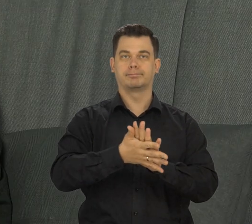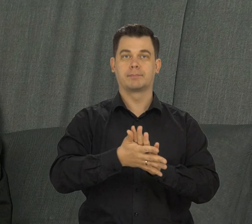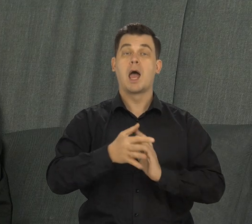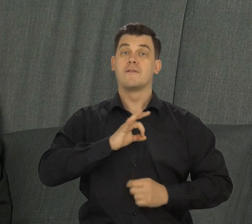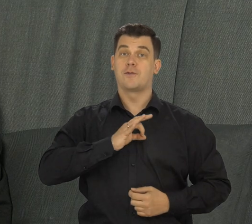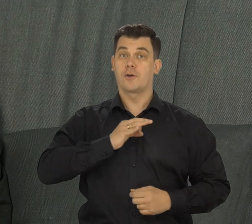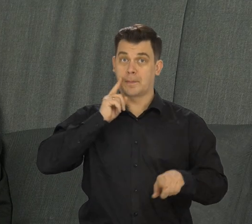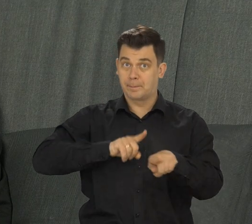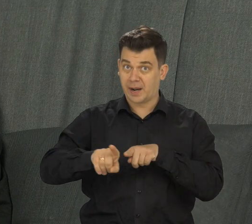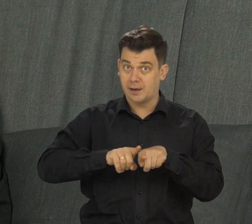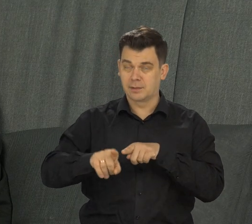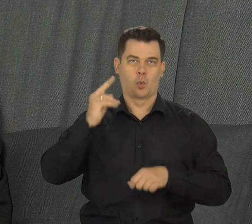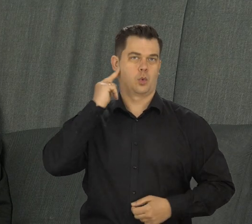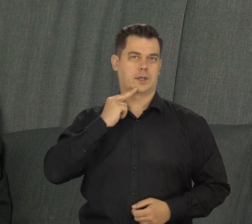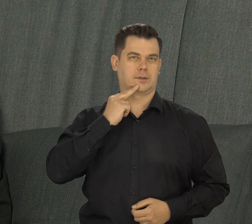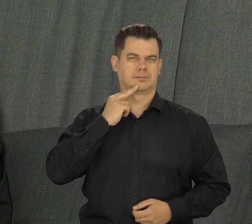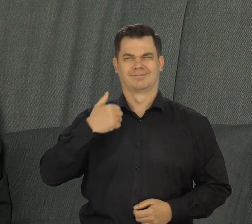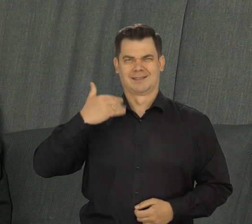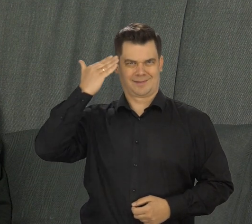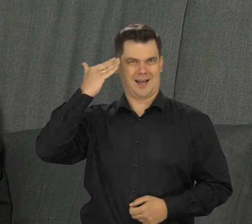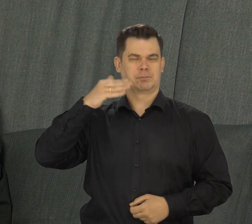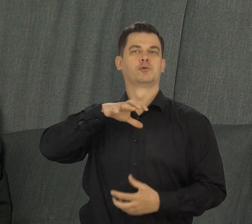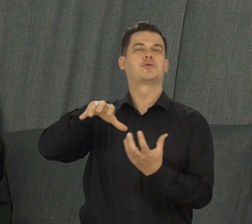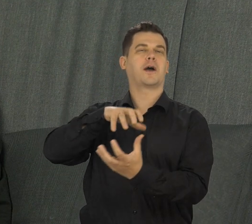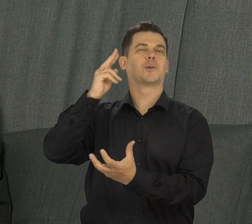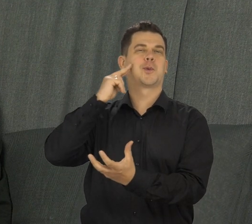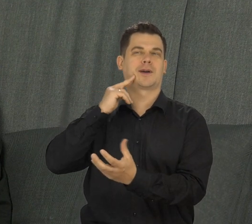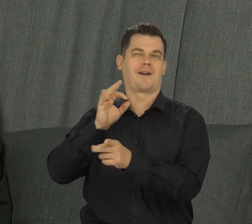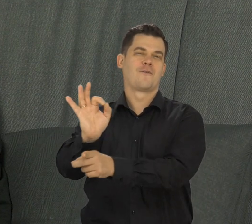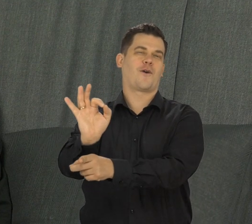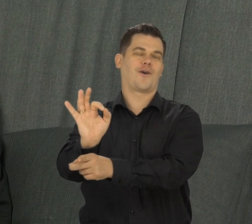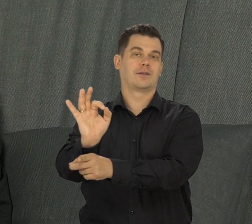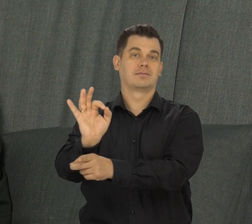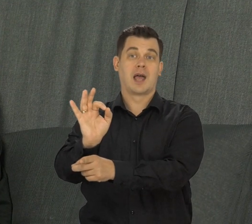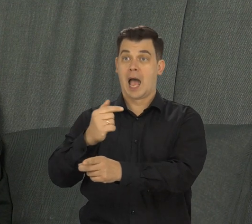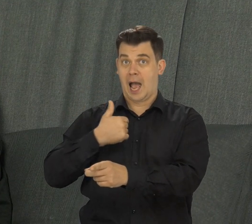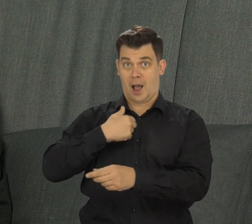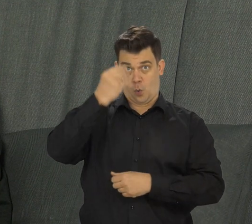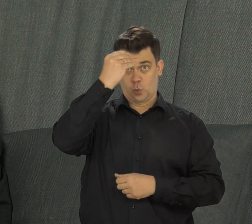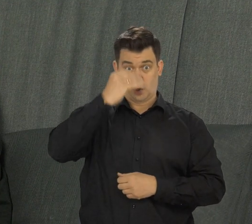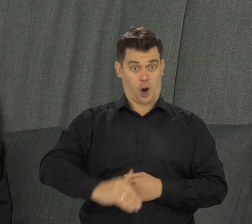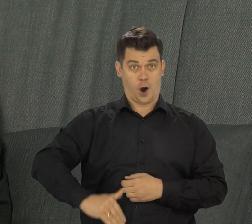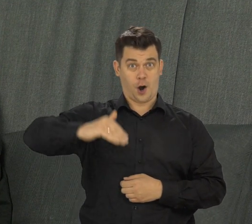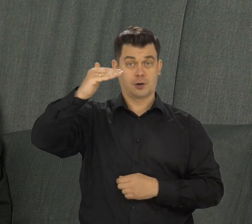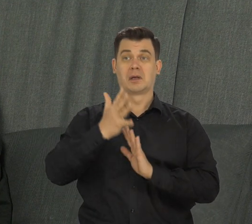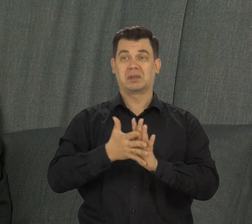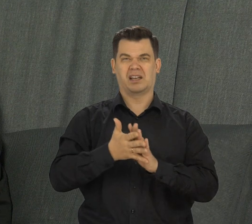I have a deaf brother and the world of the deaf has always been close to me. Unfortunately, I have not learned sign language from birth,